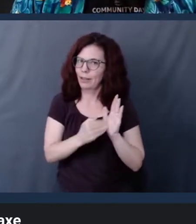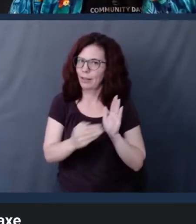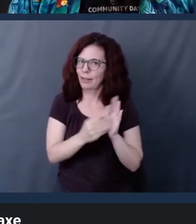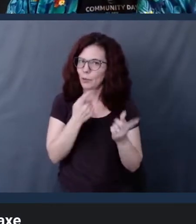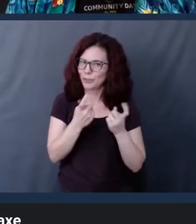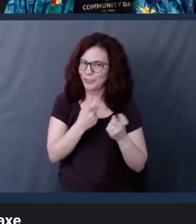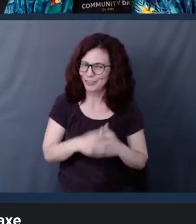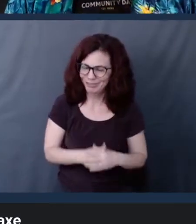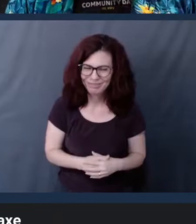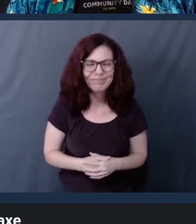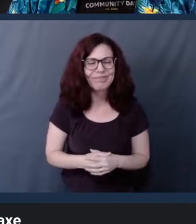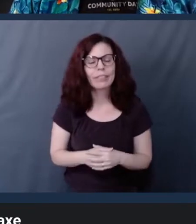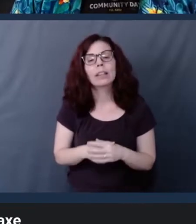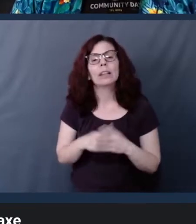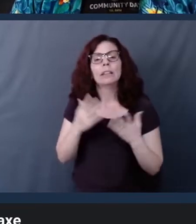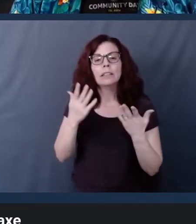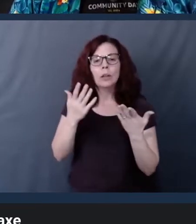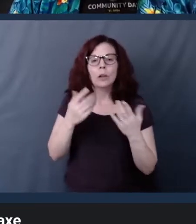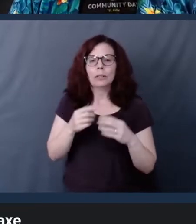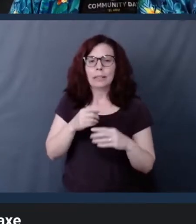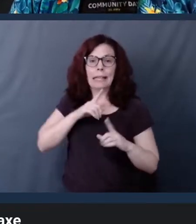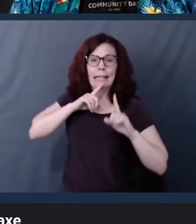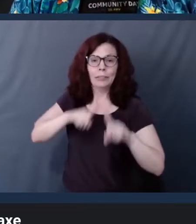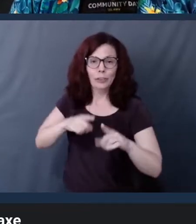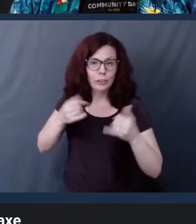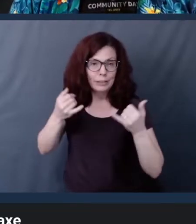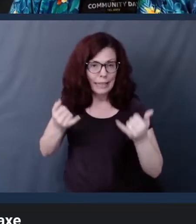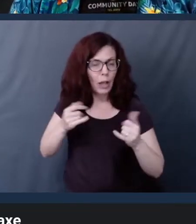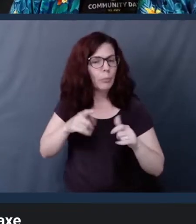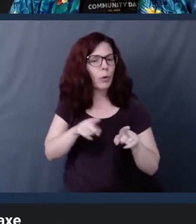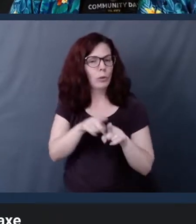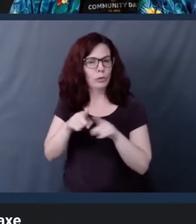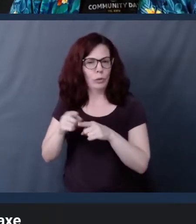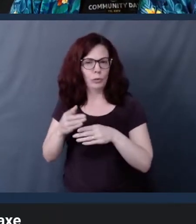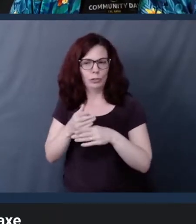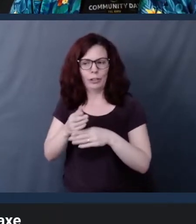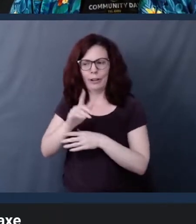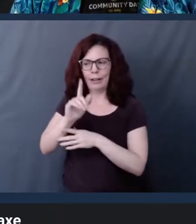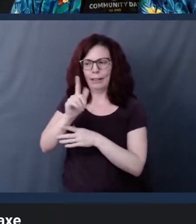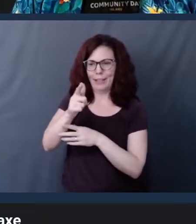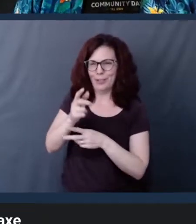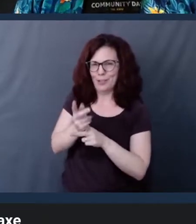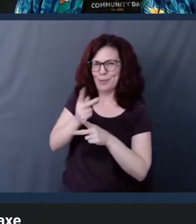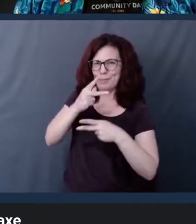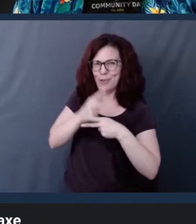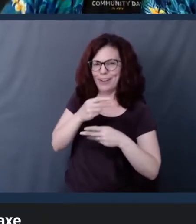So I'll give you the answer now, but then I'll also share with you from a product roadmap and a strategy point of view